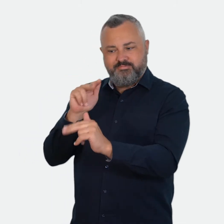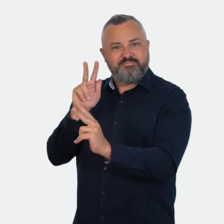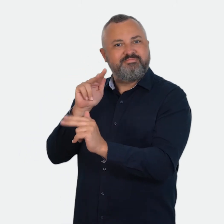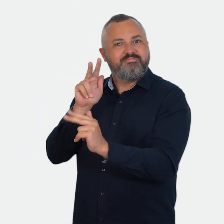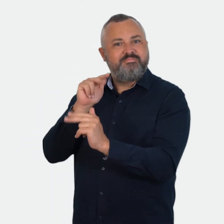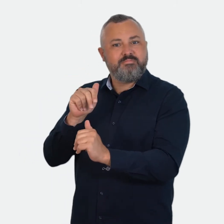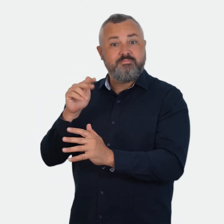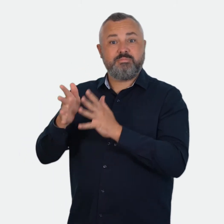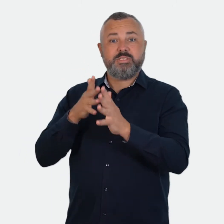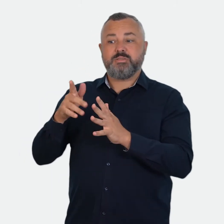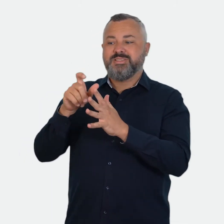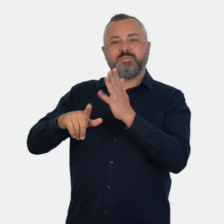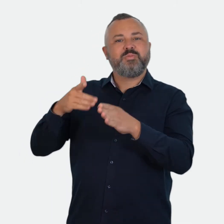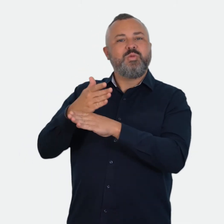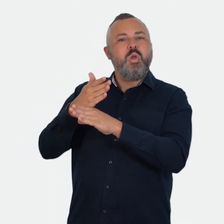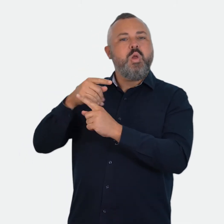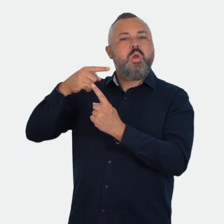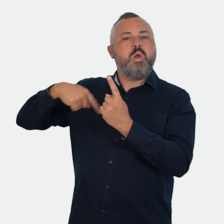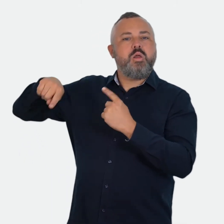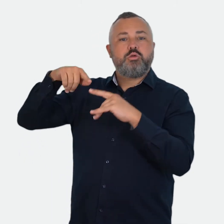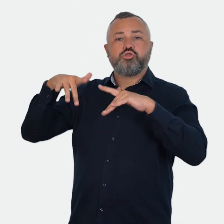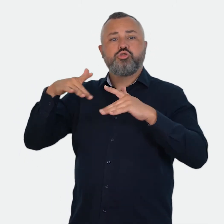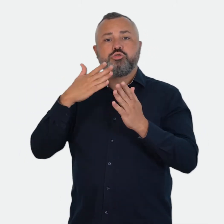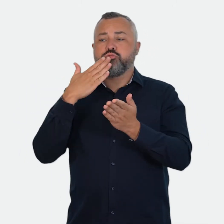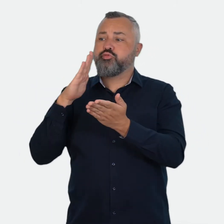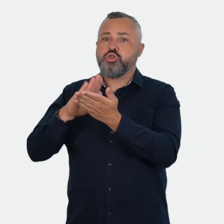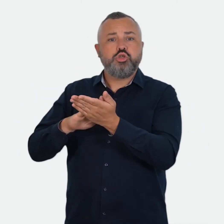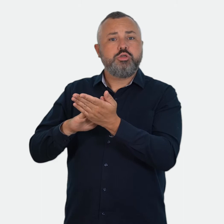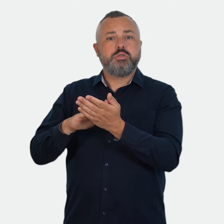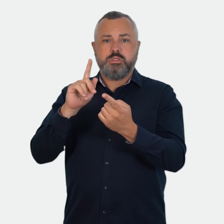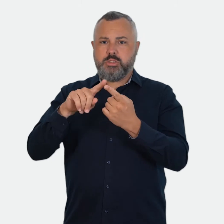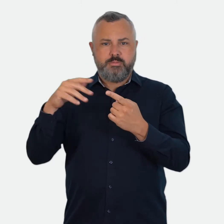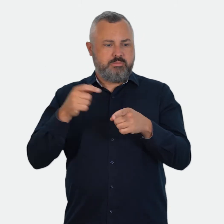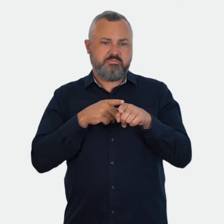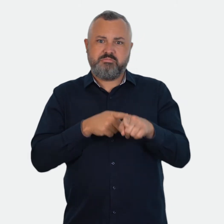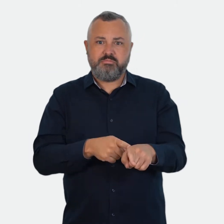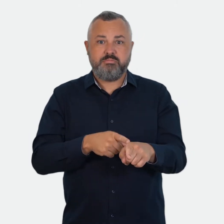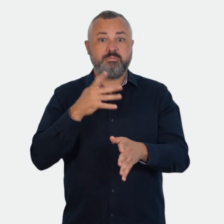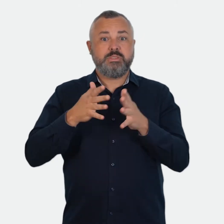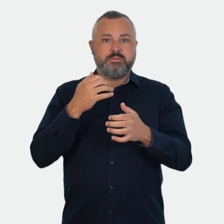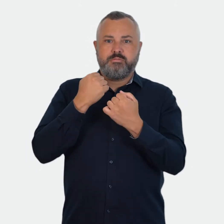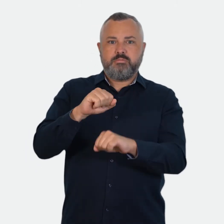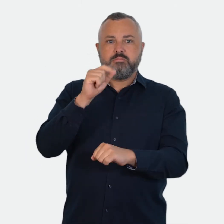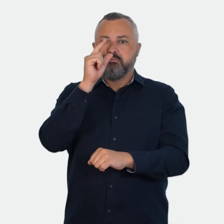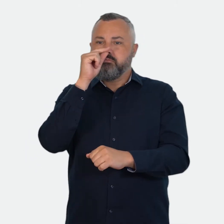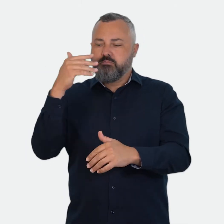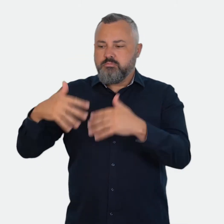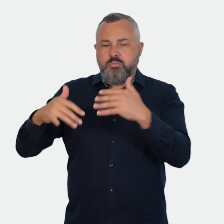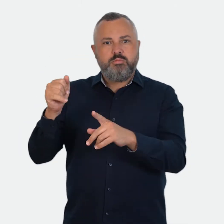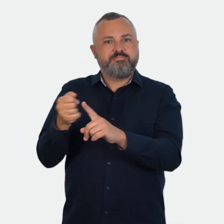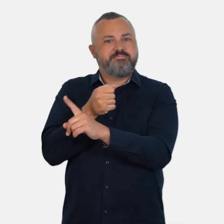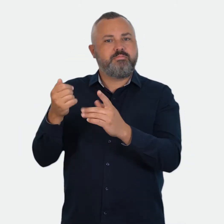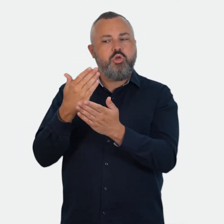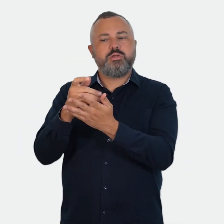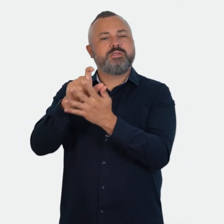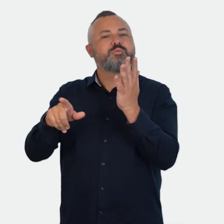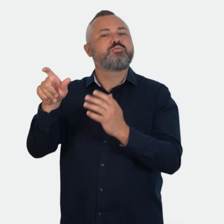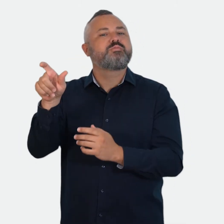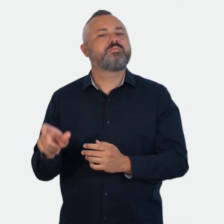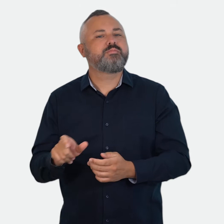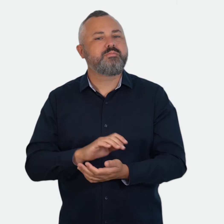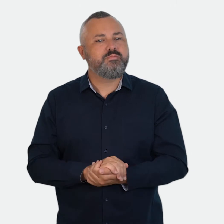from harm and abuse by establishing the obligations that unregistered Victorian disability workers must abide by.